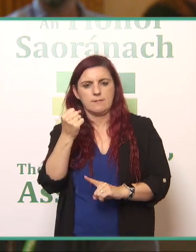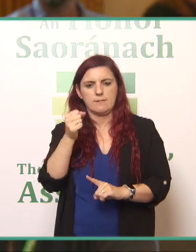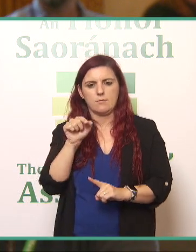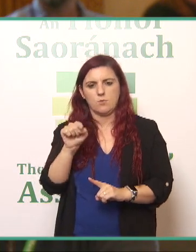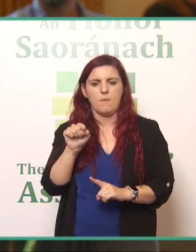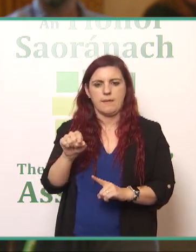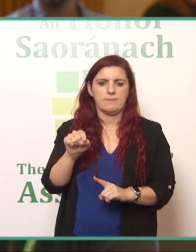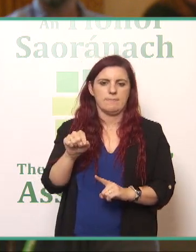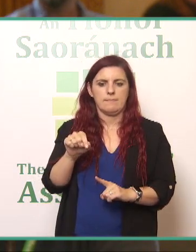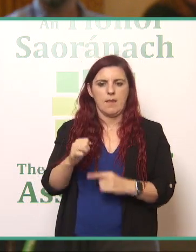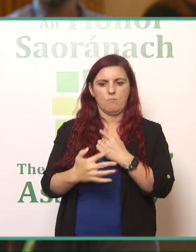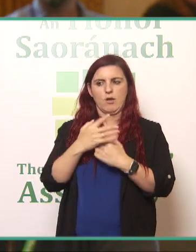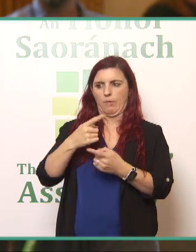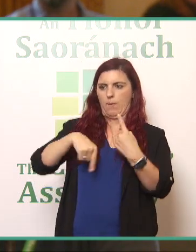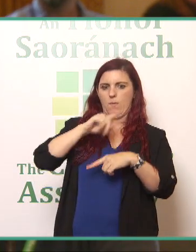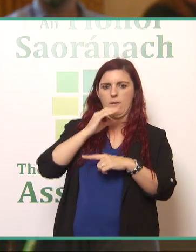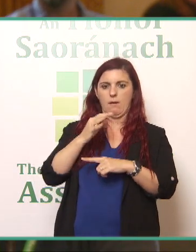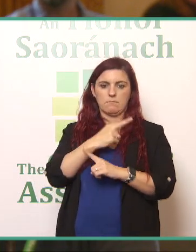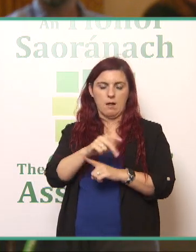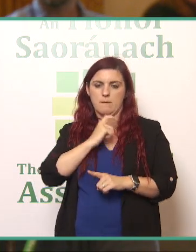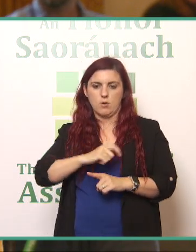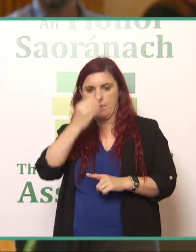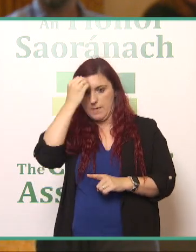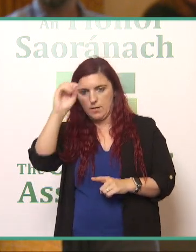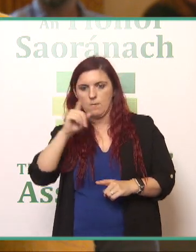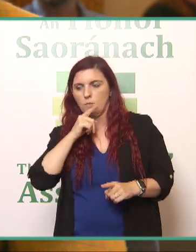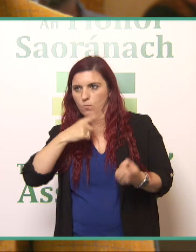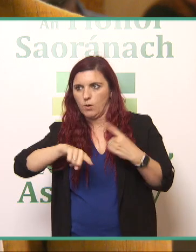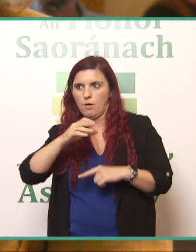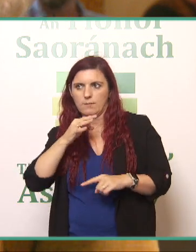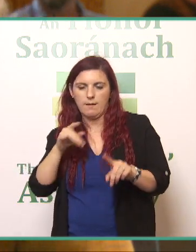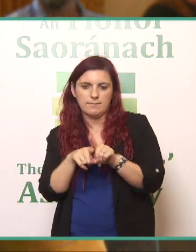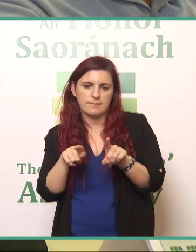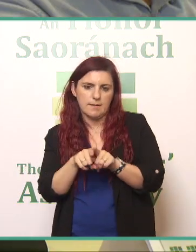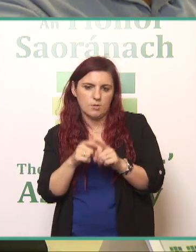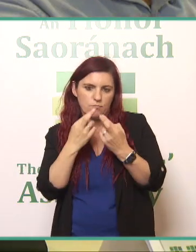impression that the whole table. It's not a personal opinion of mine, but I'm trying to represent that to you.